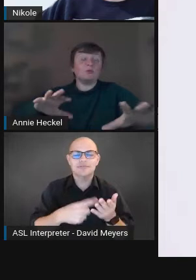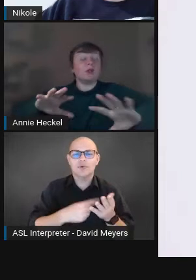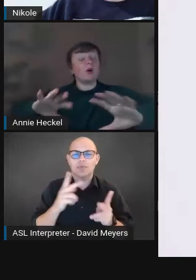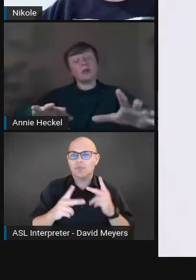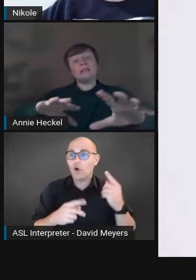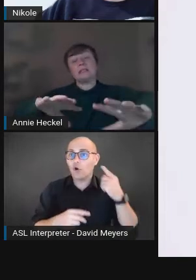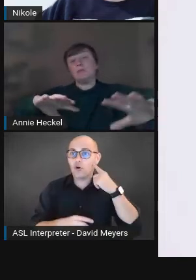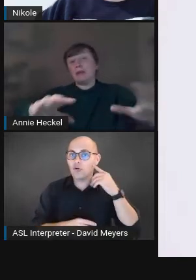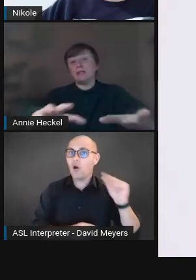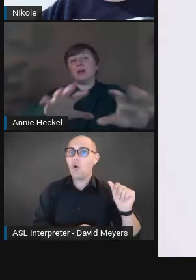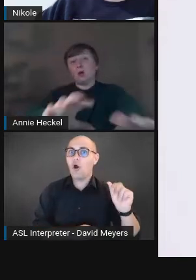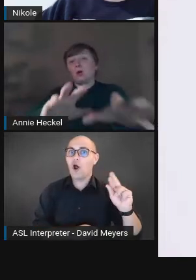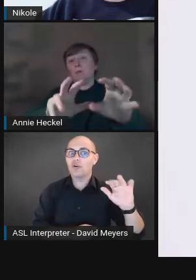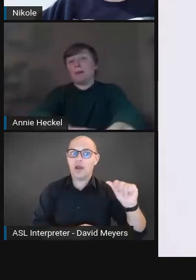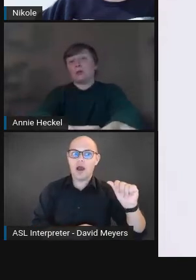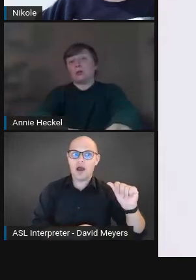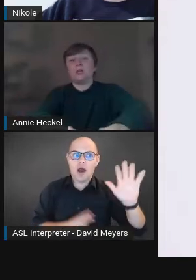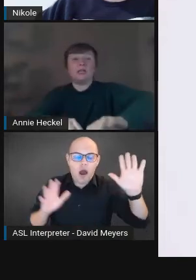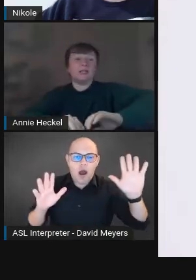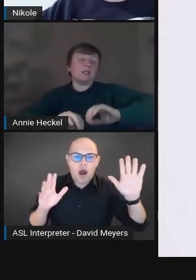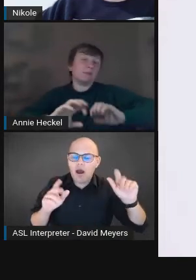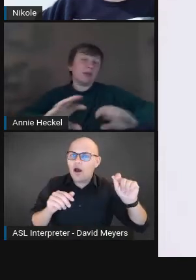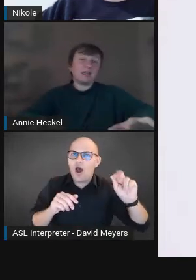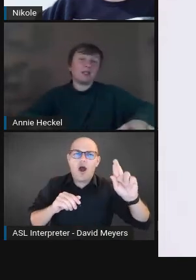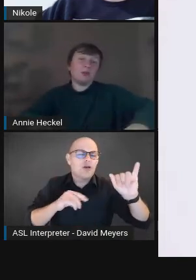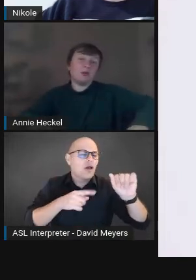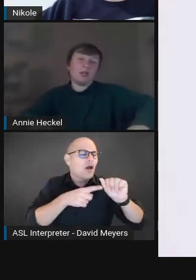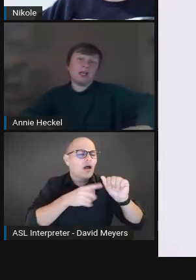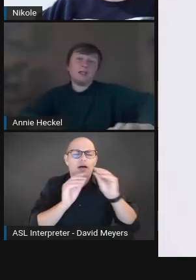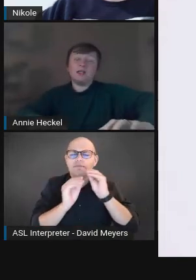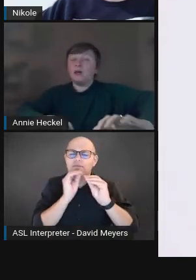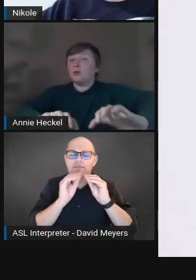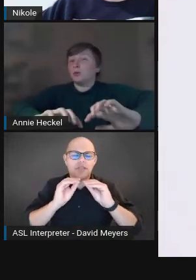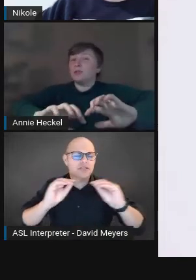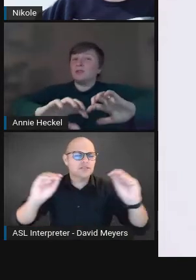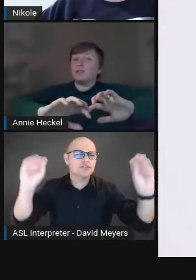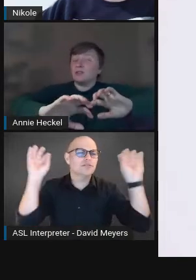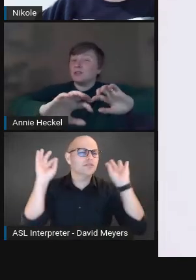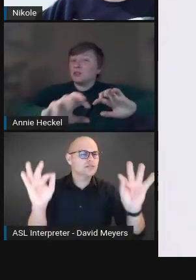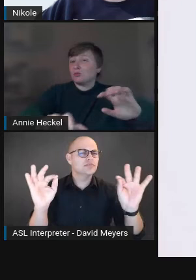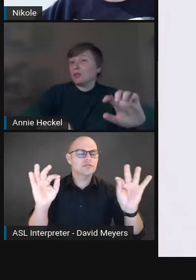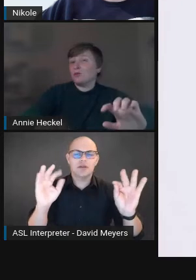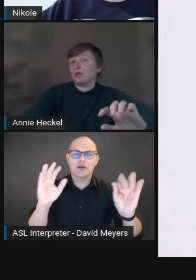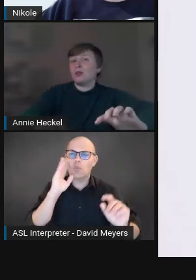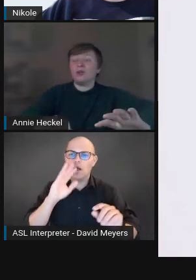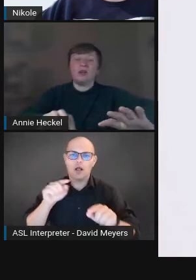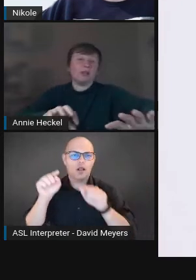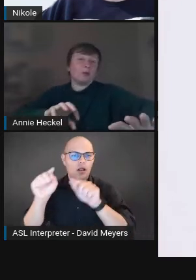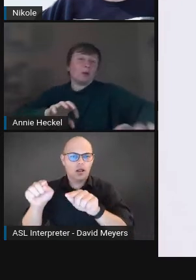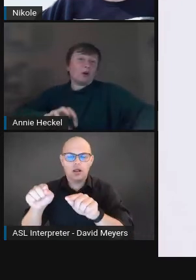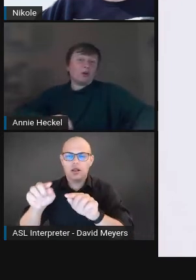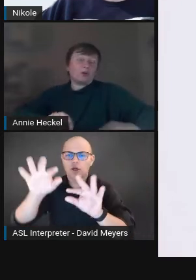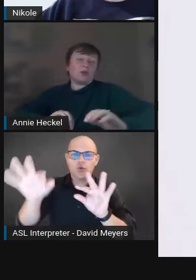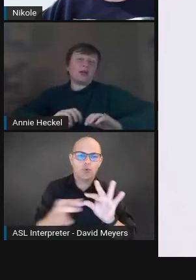that ARIA can make it all better. It can make it communicate with the screen reader and it'll be all great.